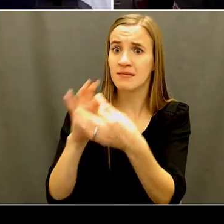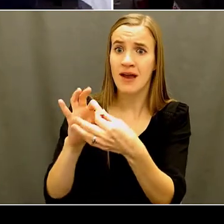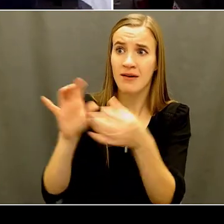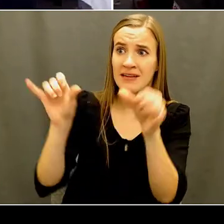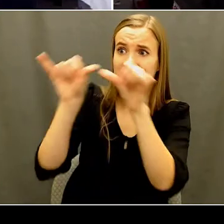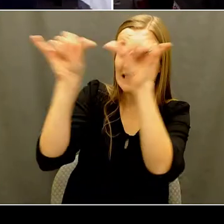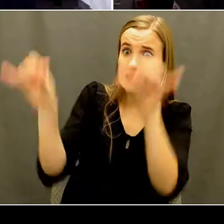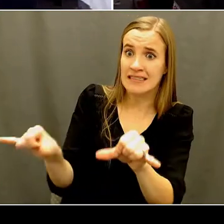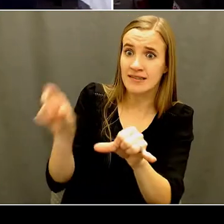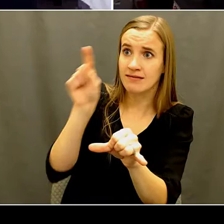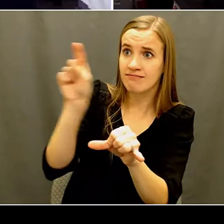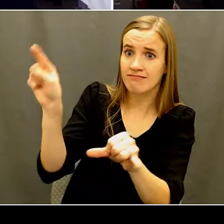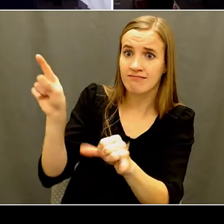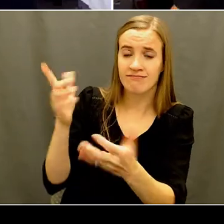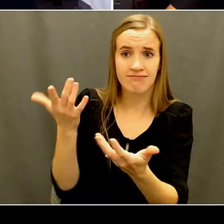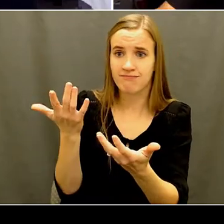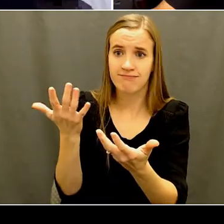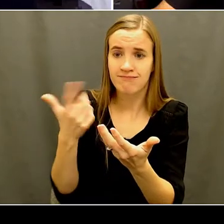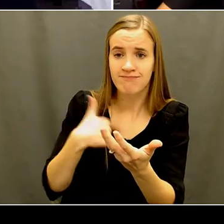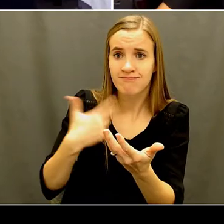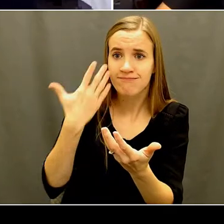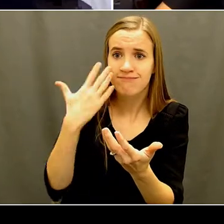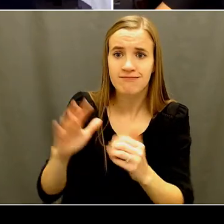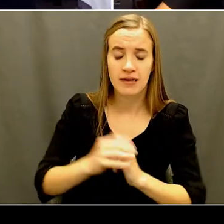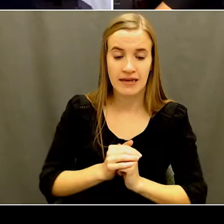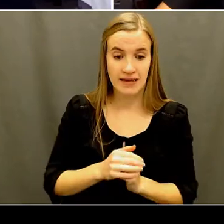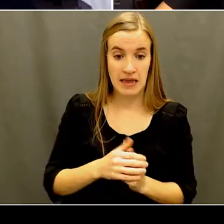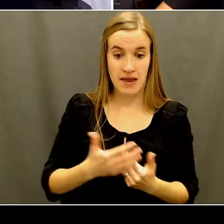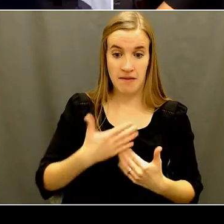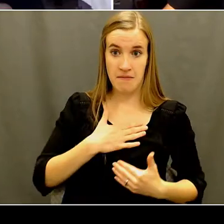know, I thought about my disability like I think about my hair, you know, it's